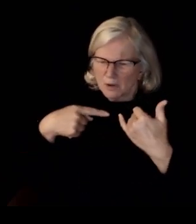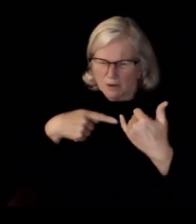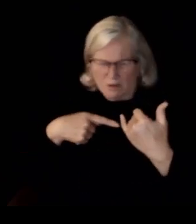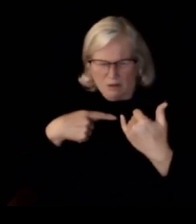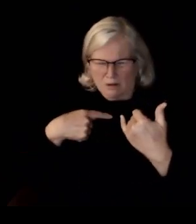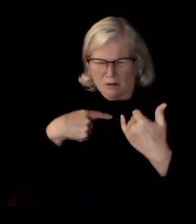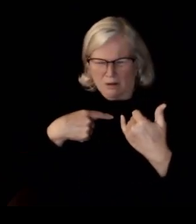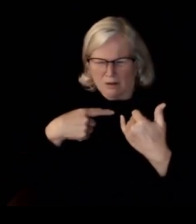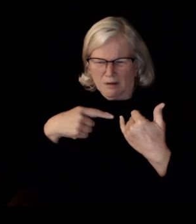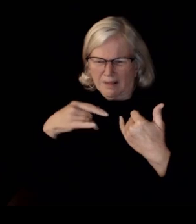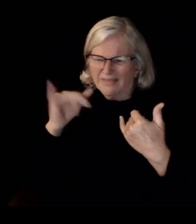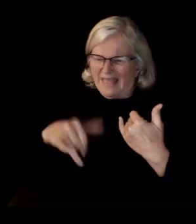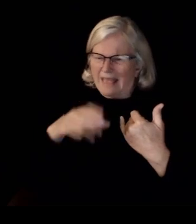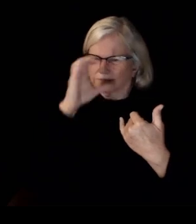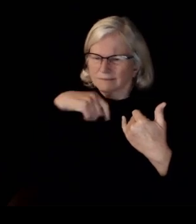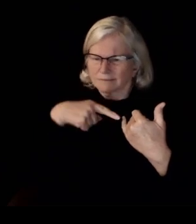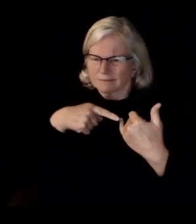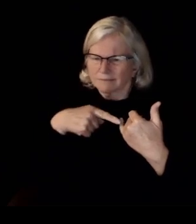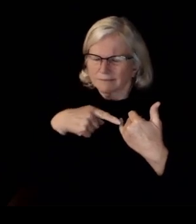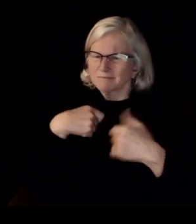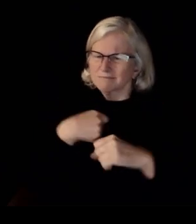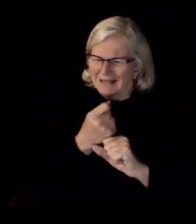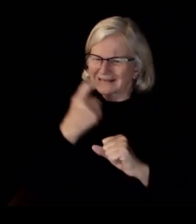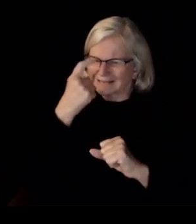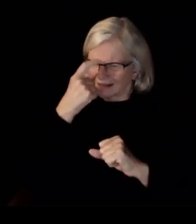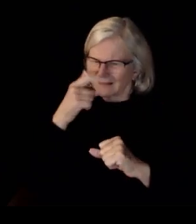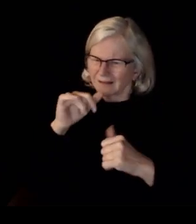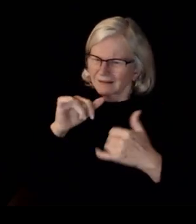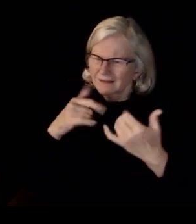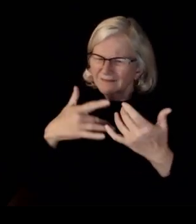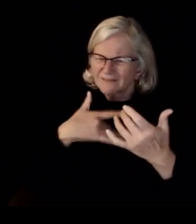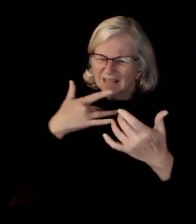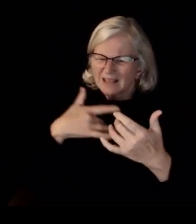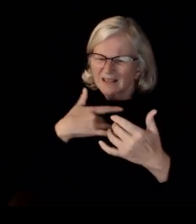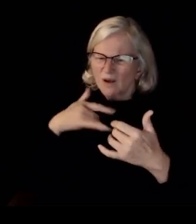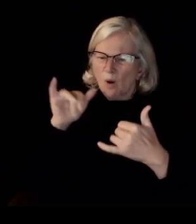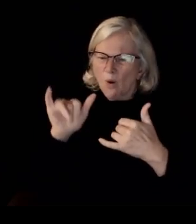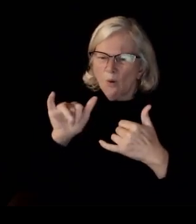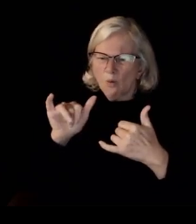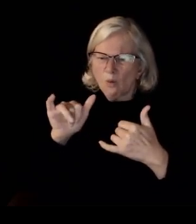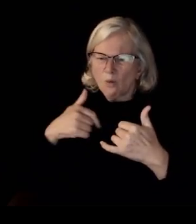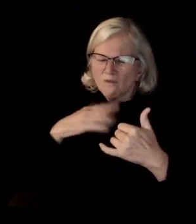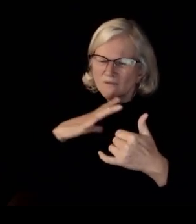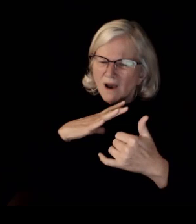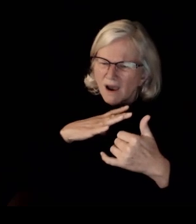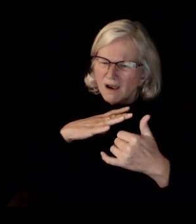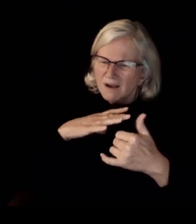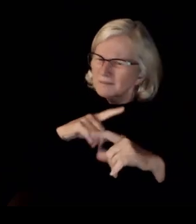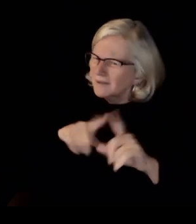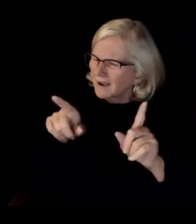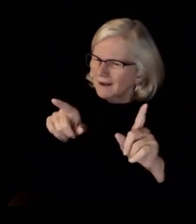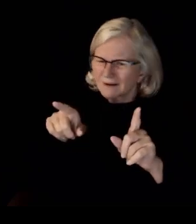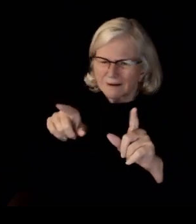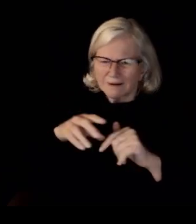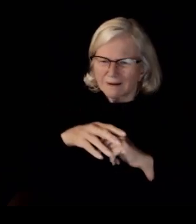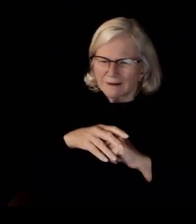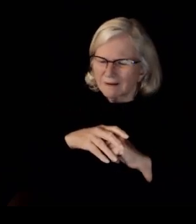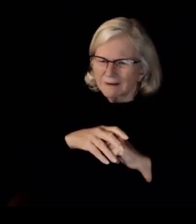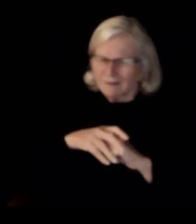might get from a call from your health department. however the next step is not what you should